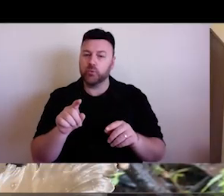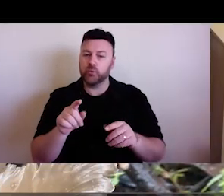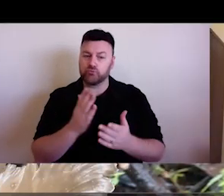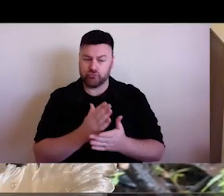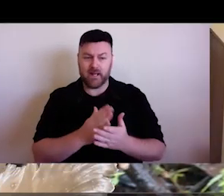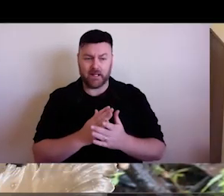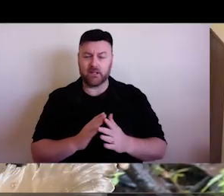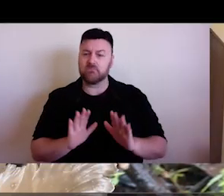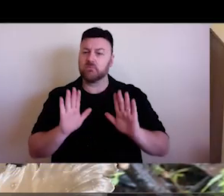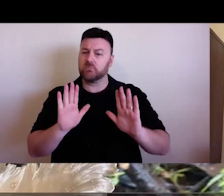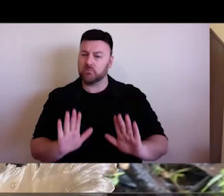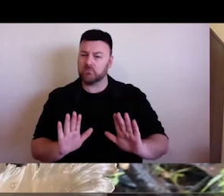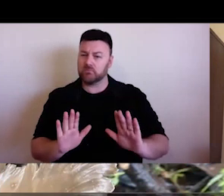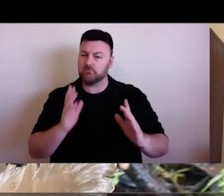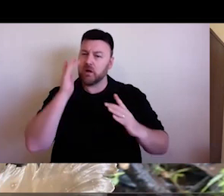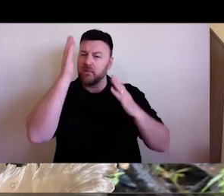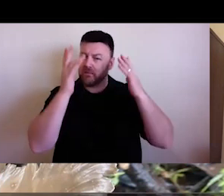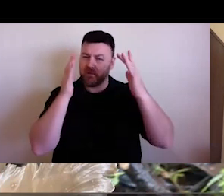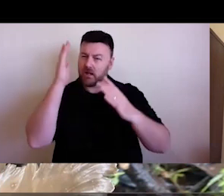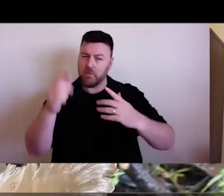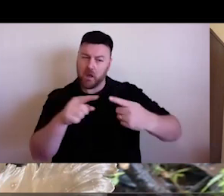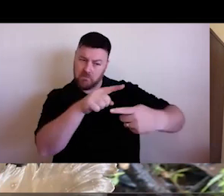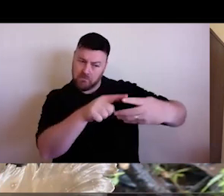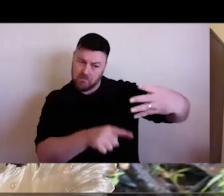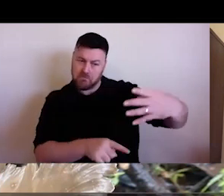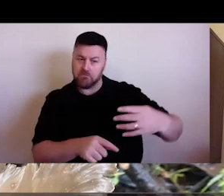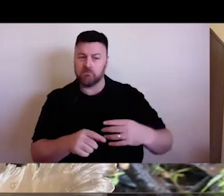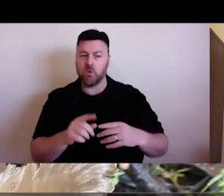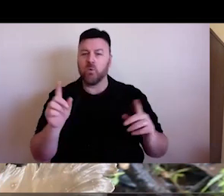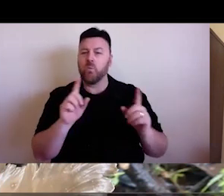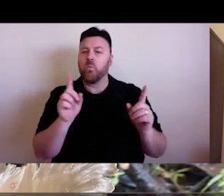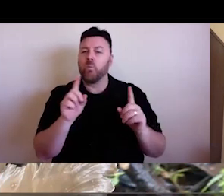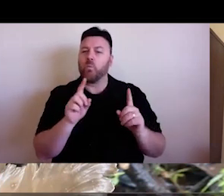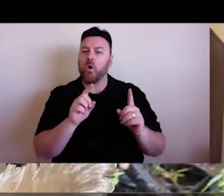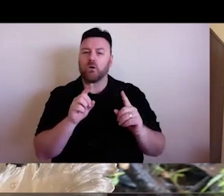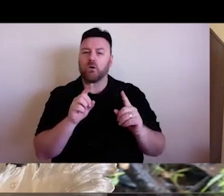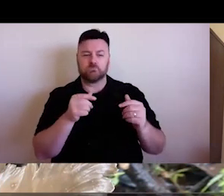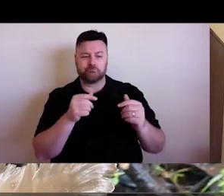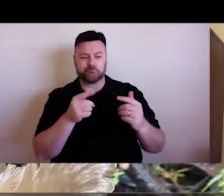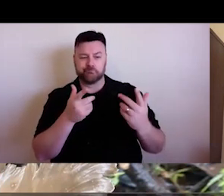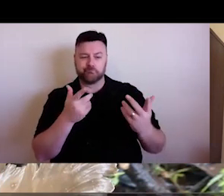reflect on these aspects of adaption that Ananth has outlined. That can